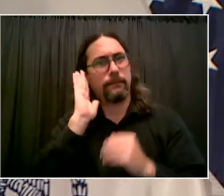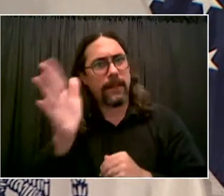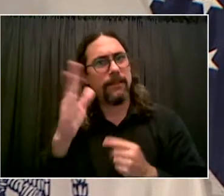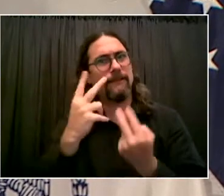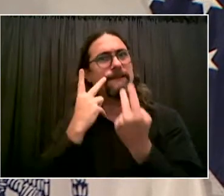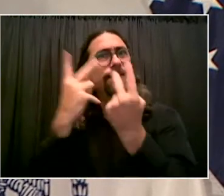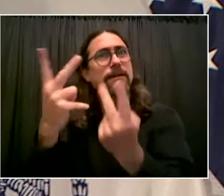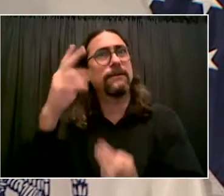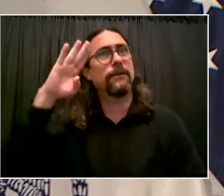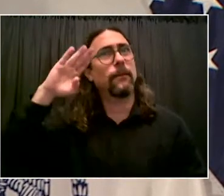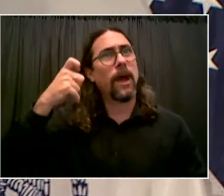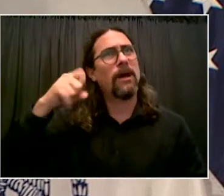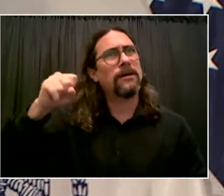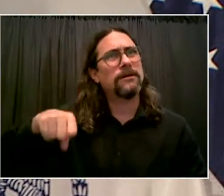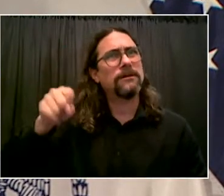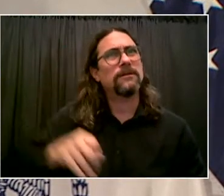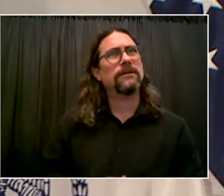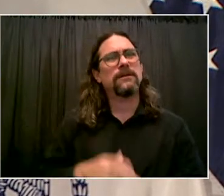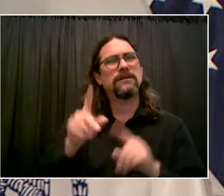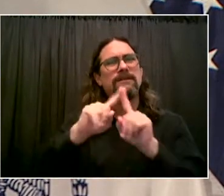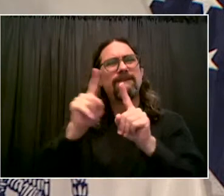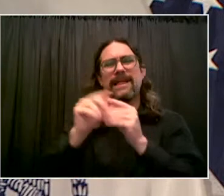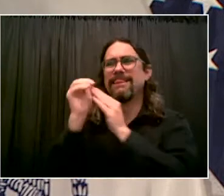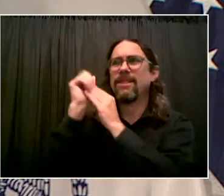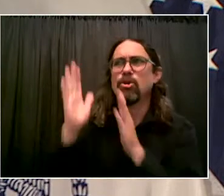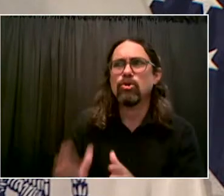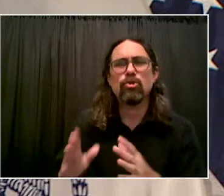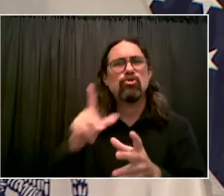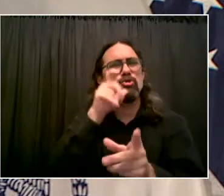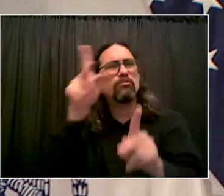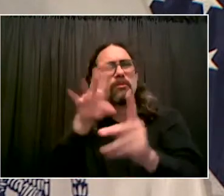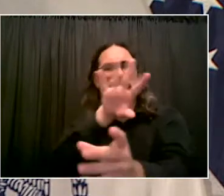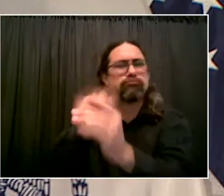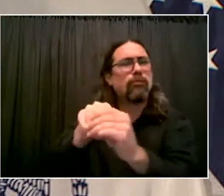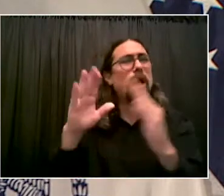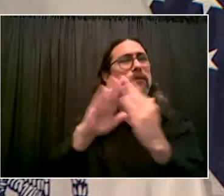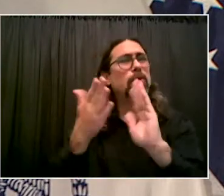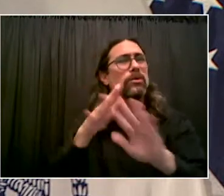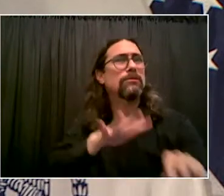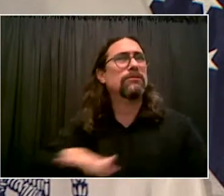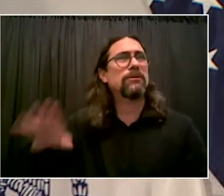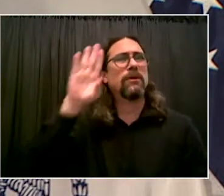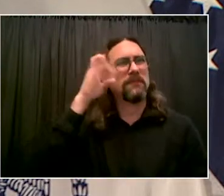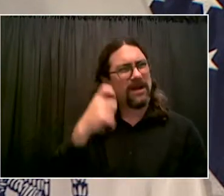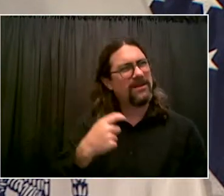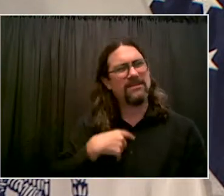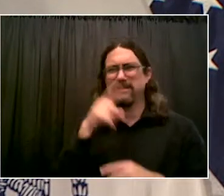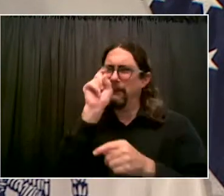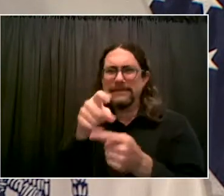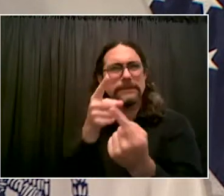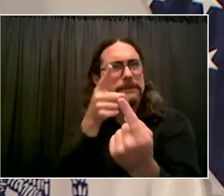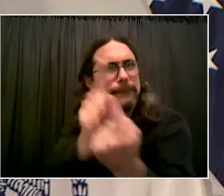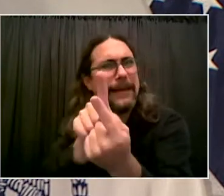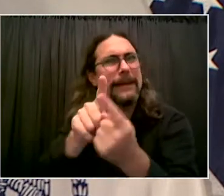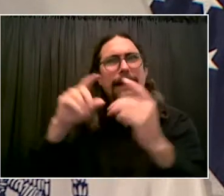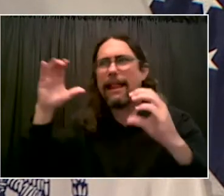I WILL BE SPENDING TIME IN THE BRONX IN THE DAYS AHEAD, FOR SURE, MARCIA. AS ALWAYS I WANT TO HEAR THE VOICES OF COMMUNITIES AND MAKE SURE WE ARE